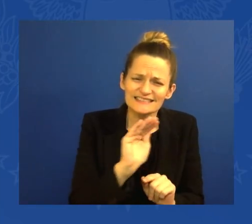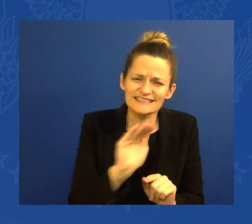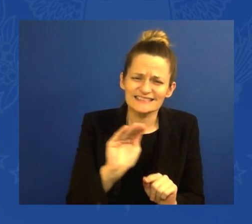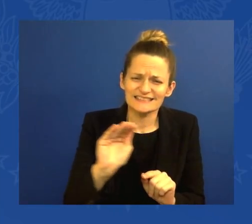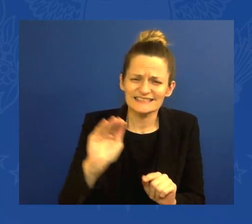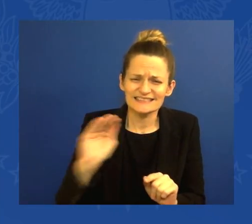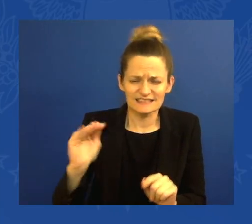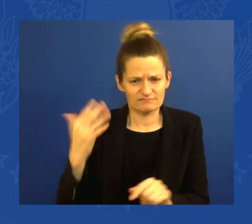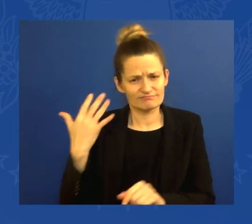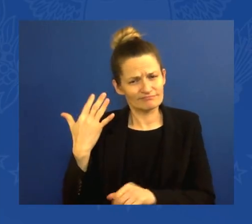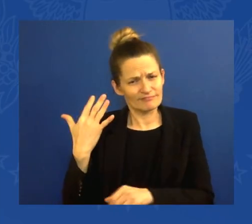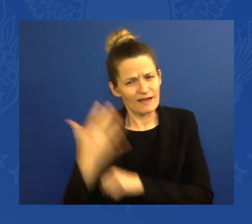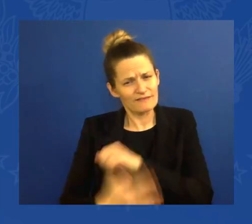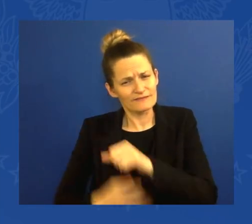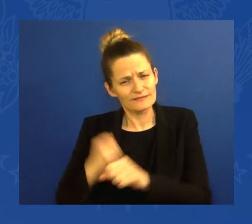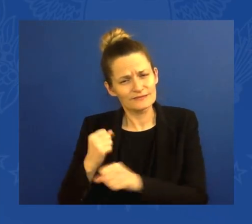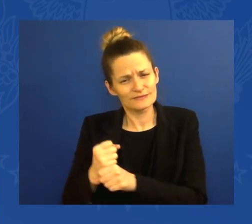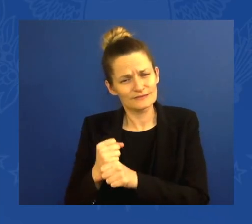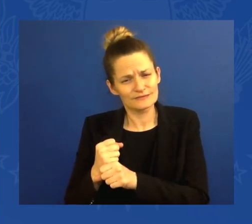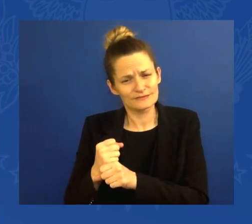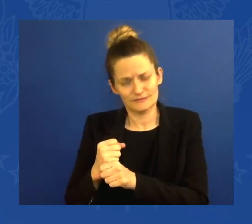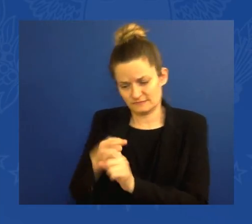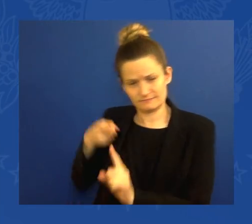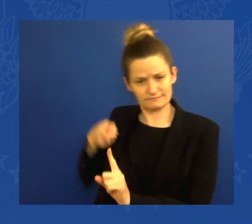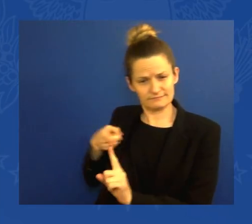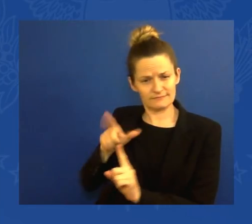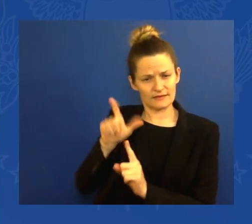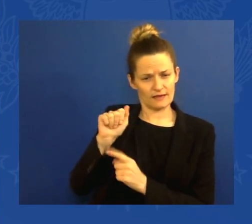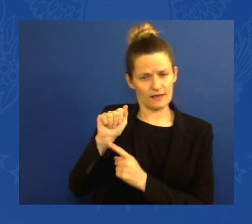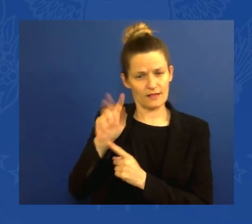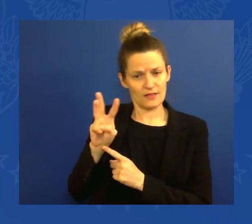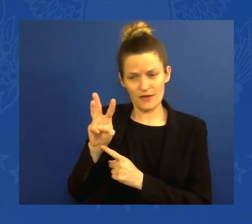that will allow survivors in all sectors to be able to have a choice.